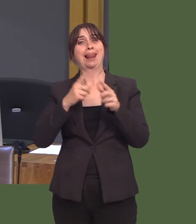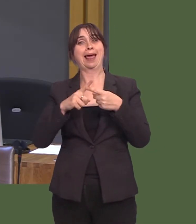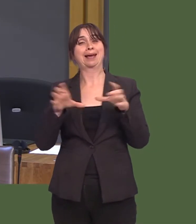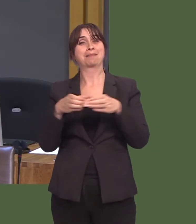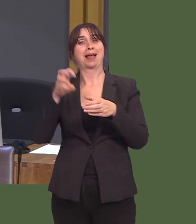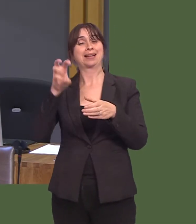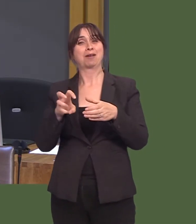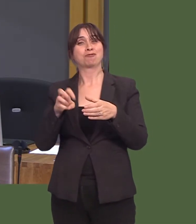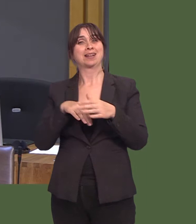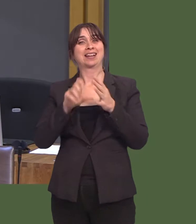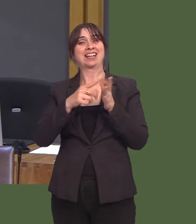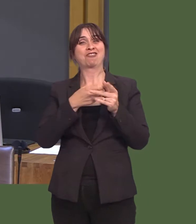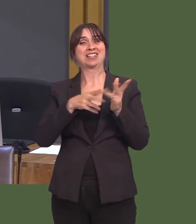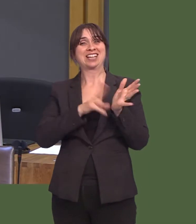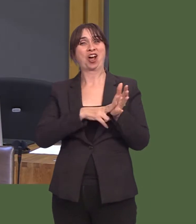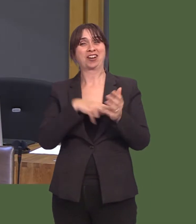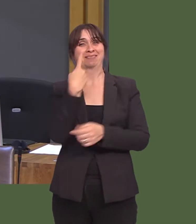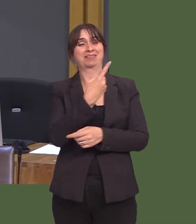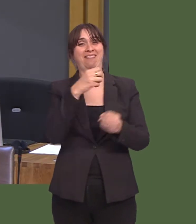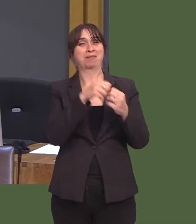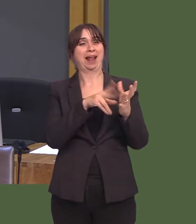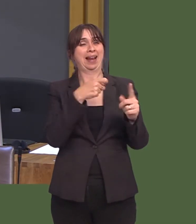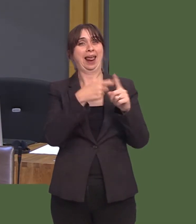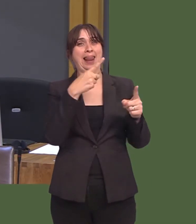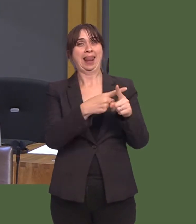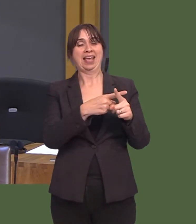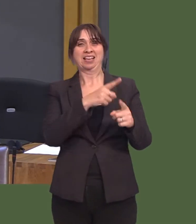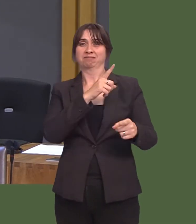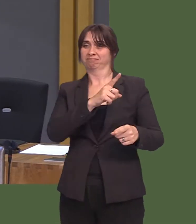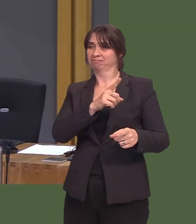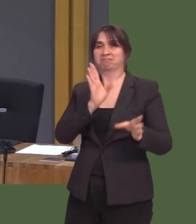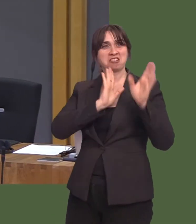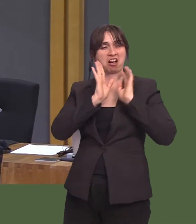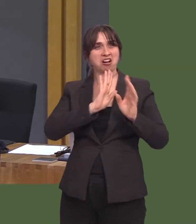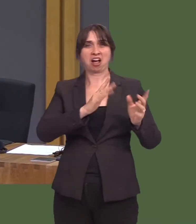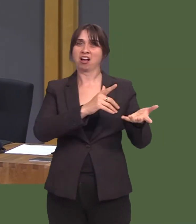Certainly, Ben Lake got a lot of young farmers helping him out during his campaign.